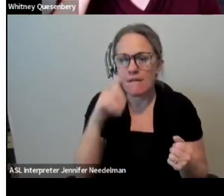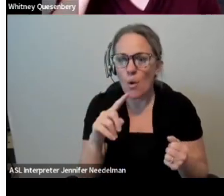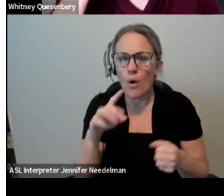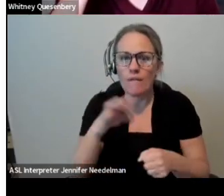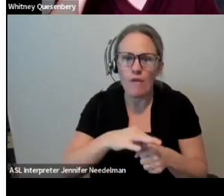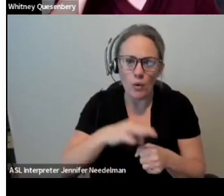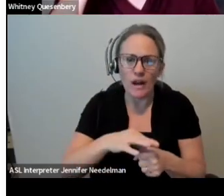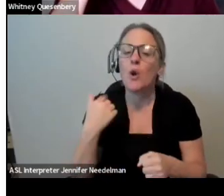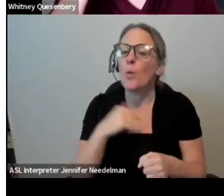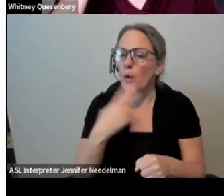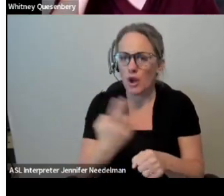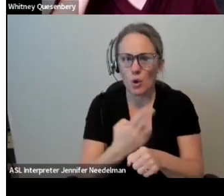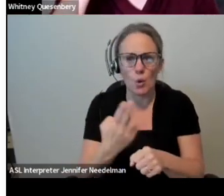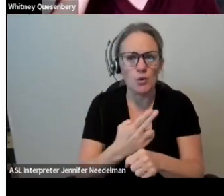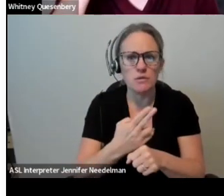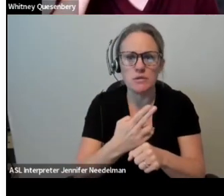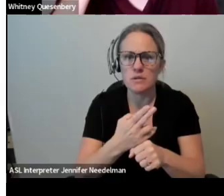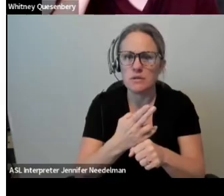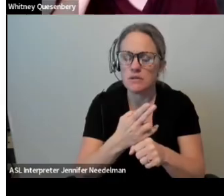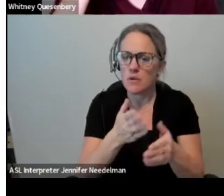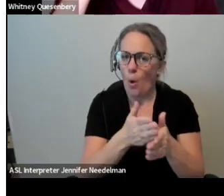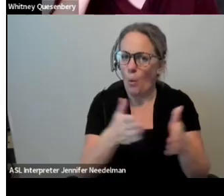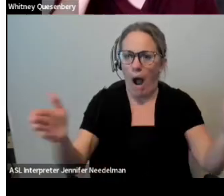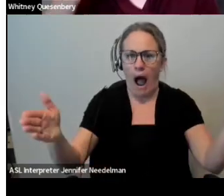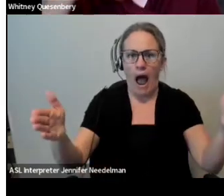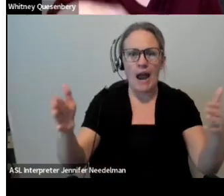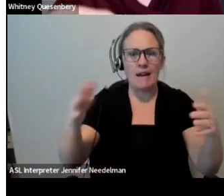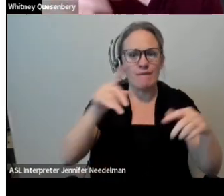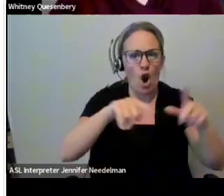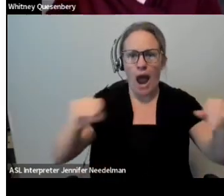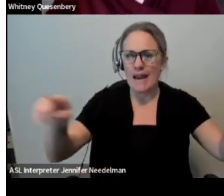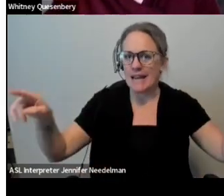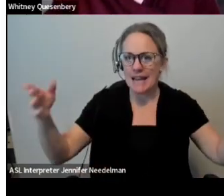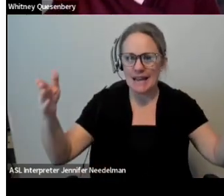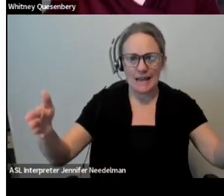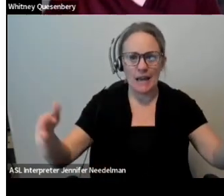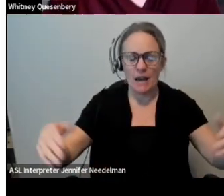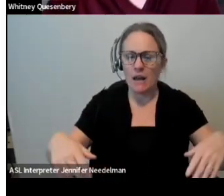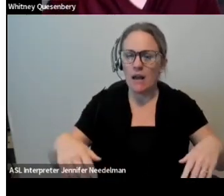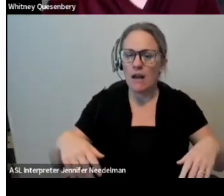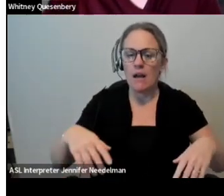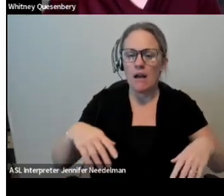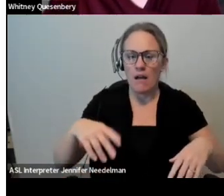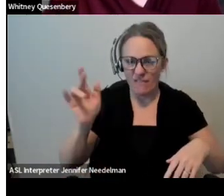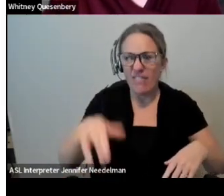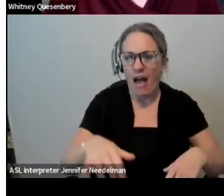and ethnic backgrounds just to make the point. But we also begin to think about things like,